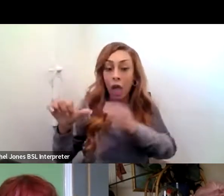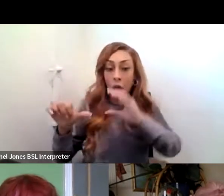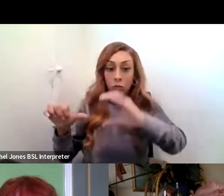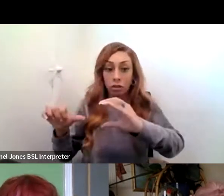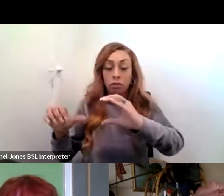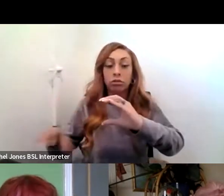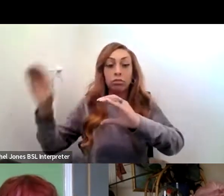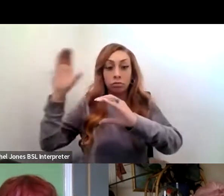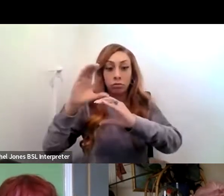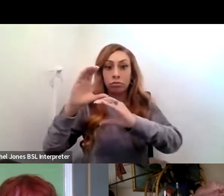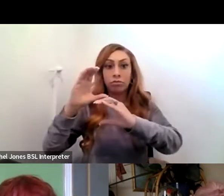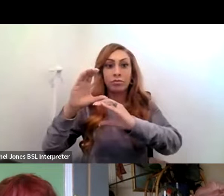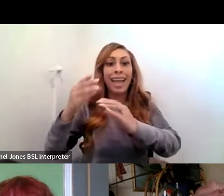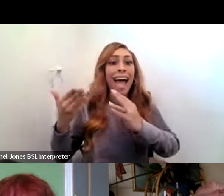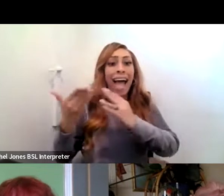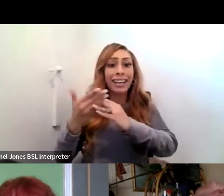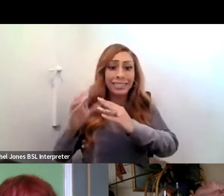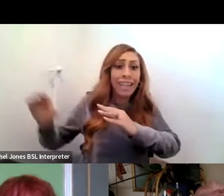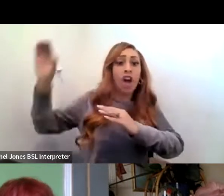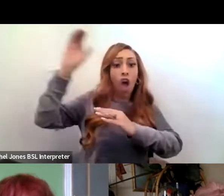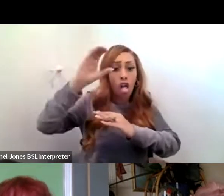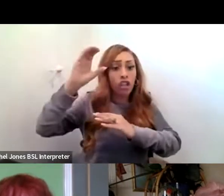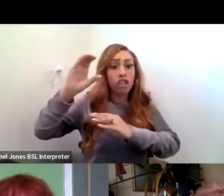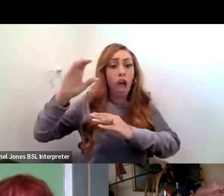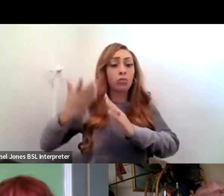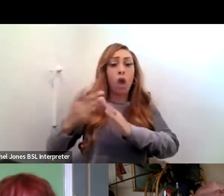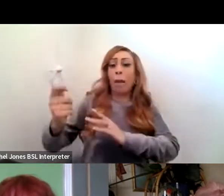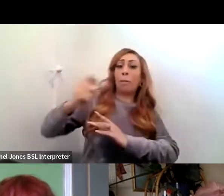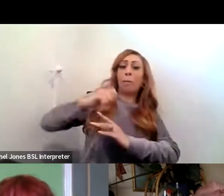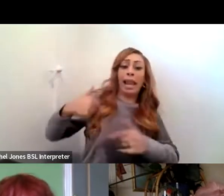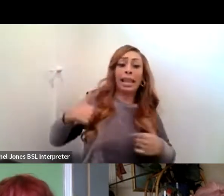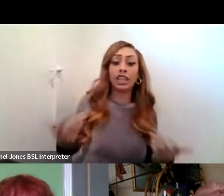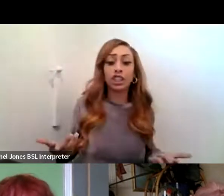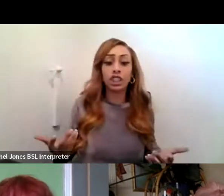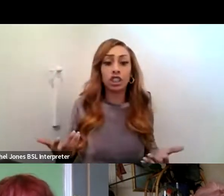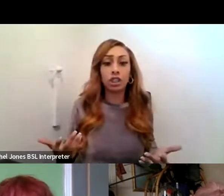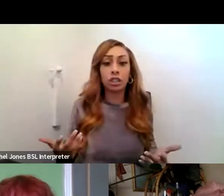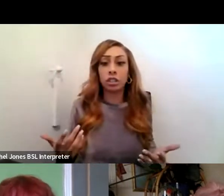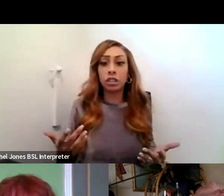and you aren't sort of punished - it's not punitive against your resources